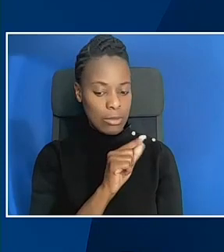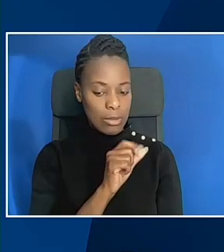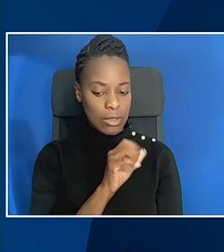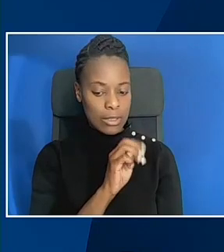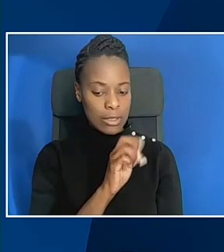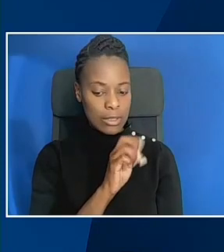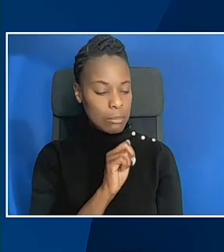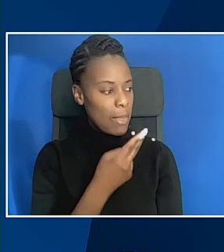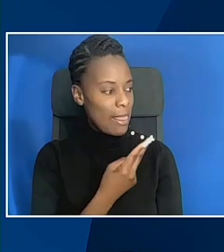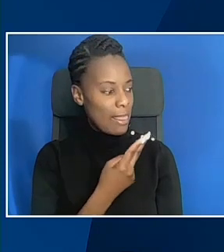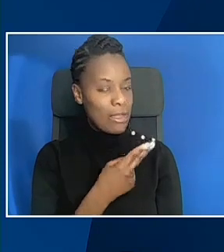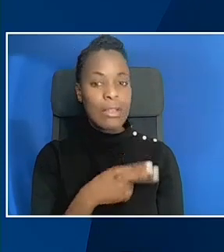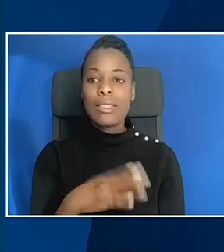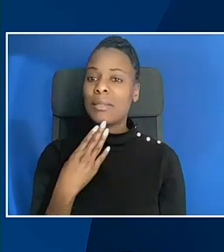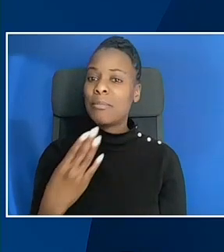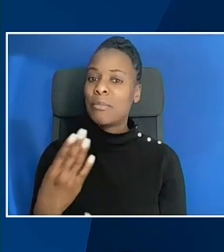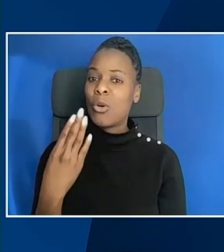And John Weathers.